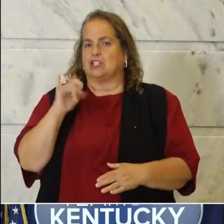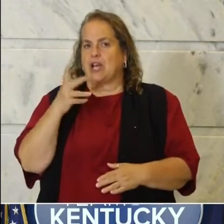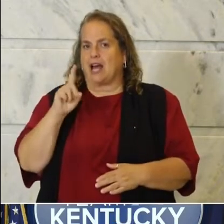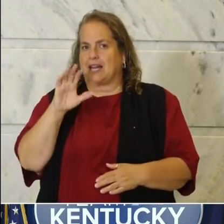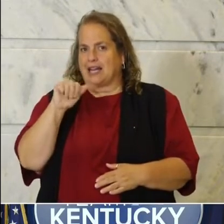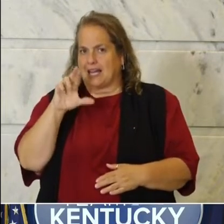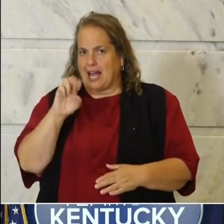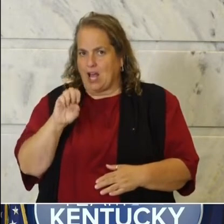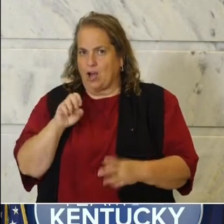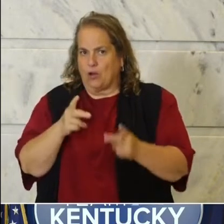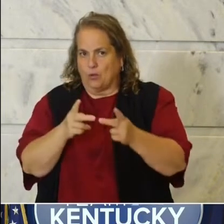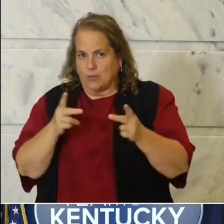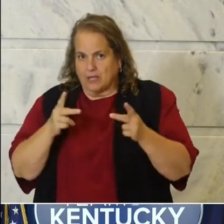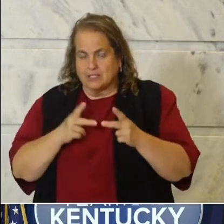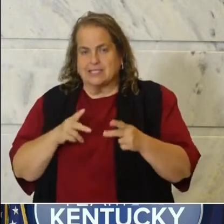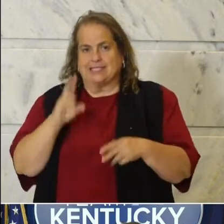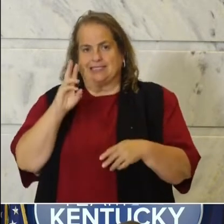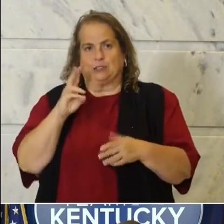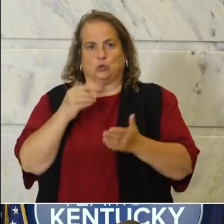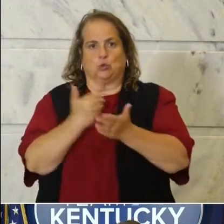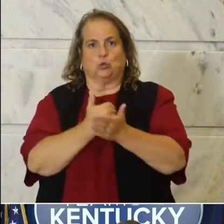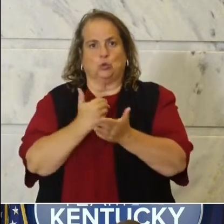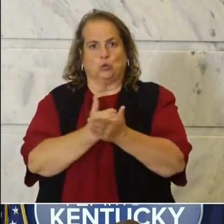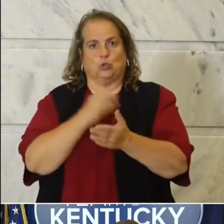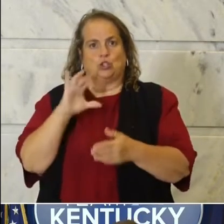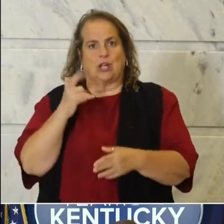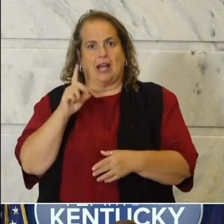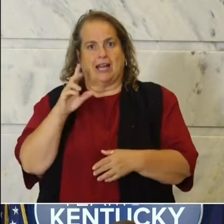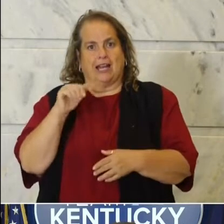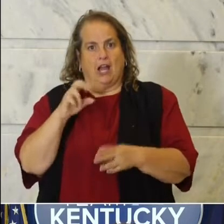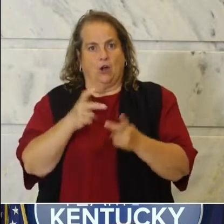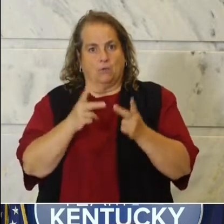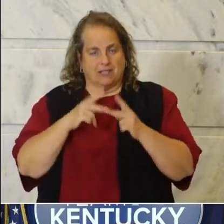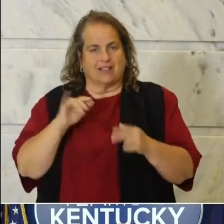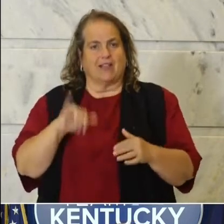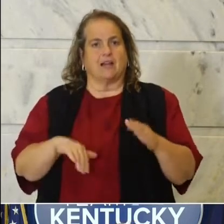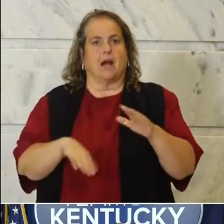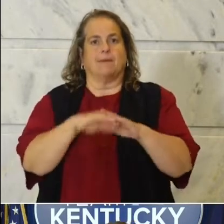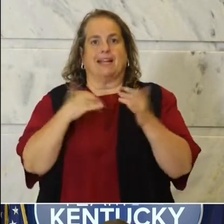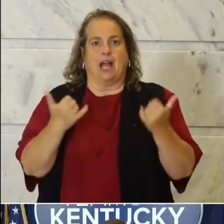We have six new facilities, bringing it up to 36 childcare facilities that we